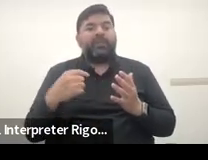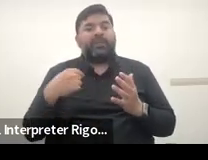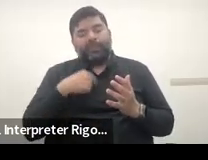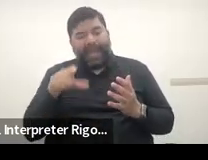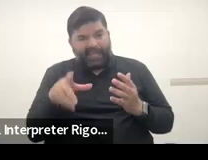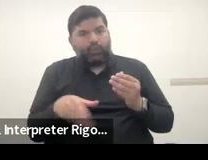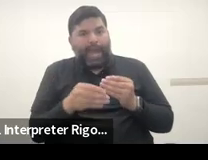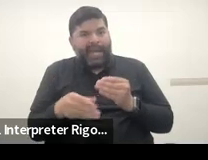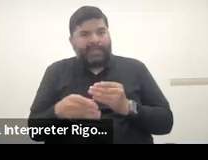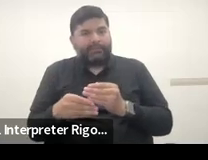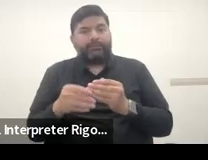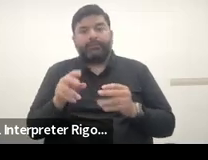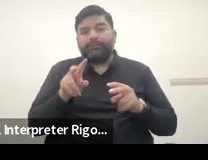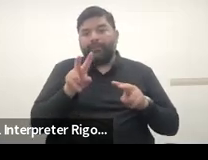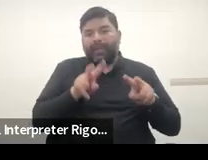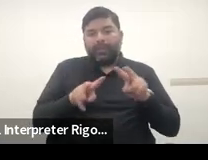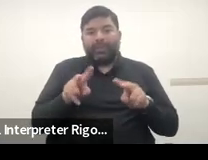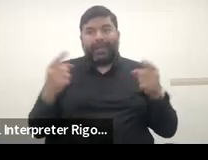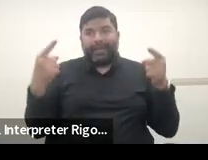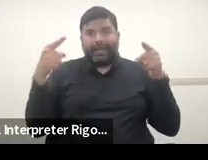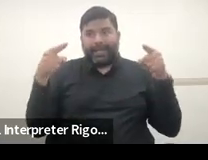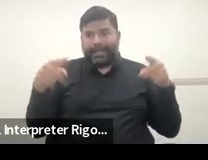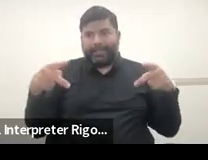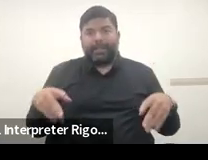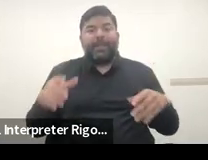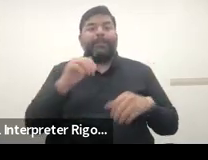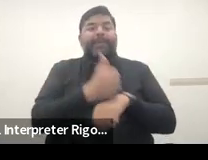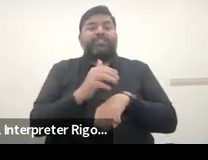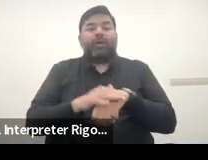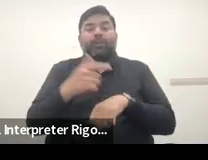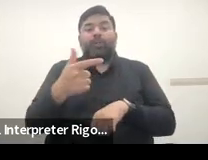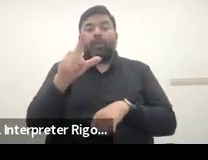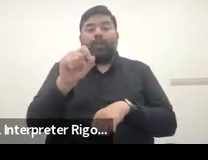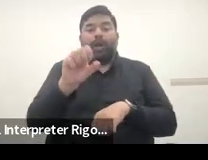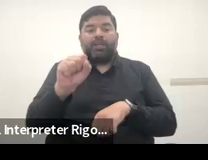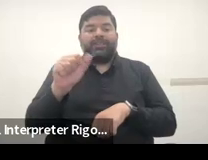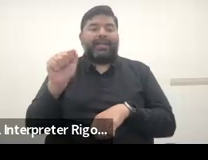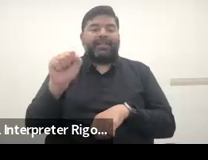aligning them based on gloss with ASL-LEX, many of the signs we couldn't align and